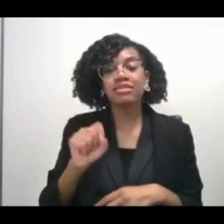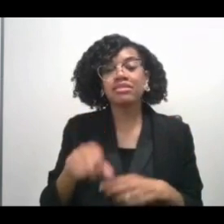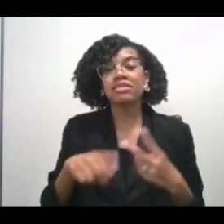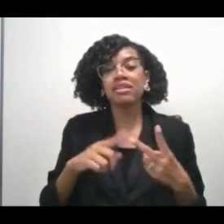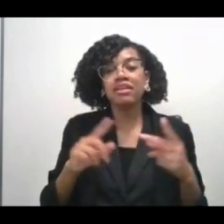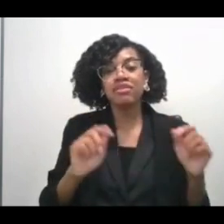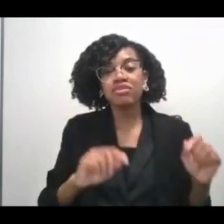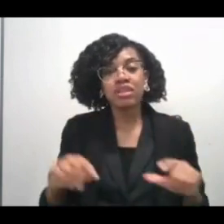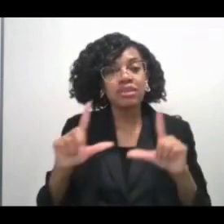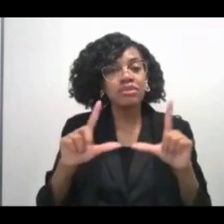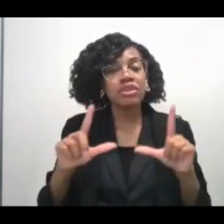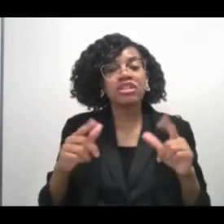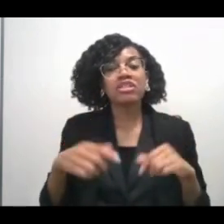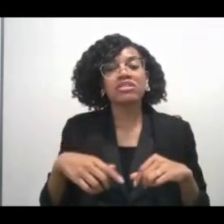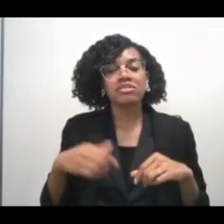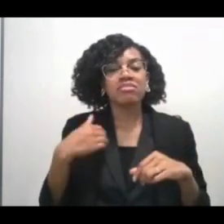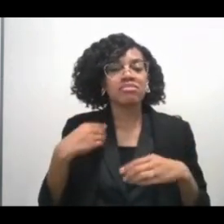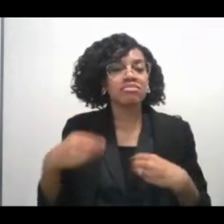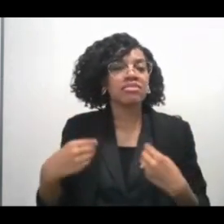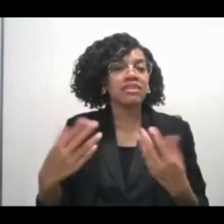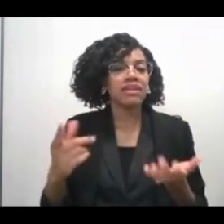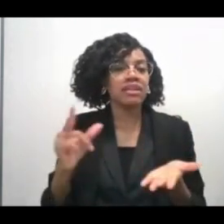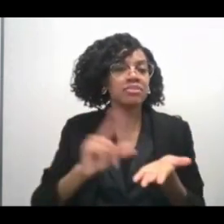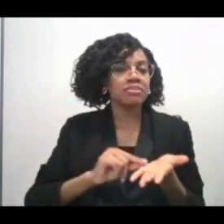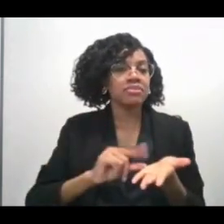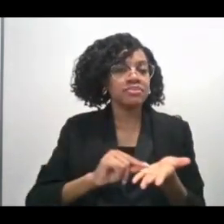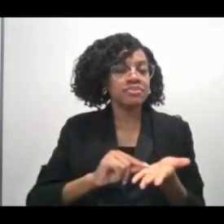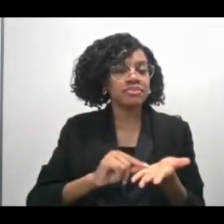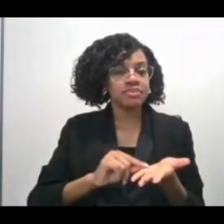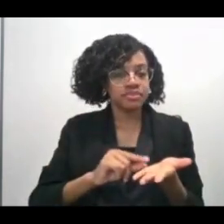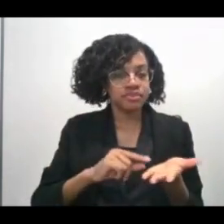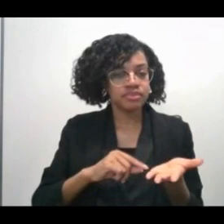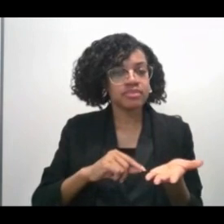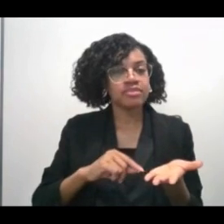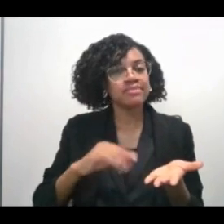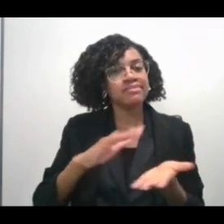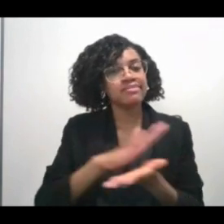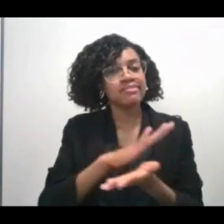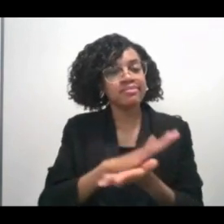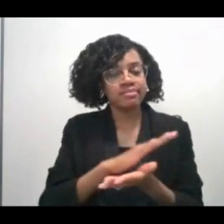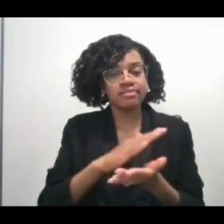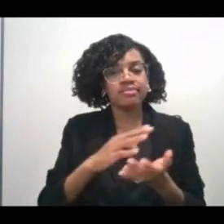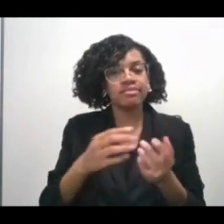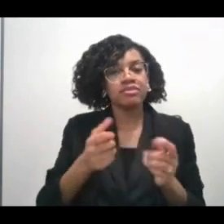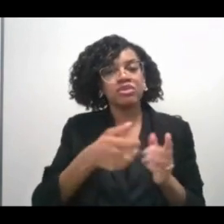provided a publication that goes through some of that material in